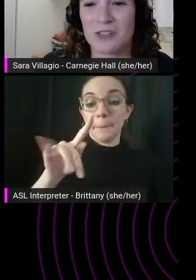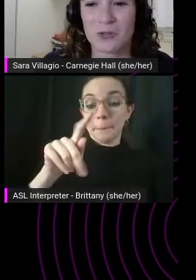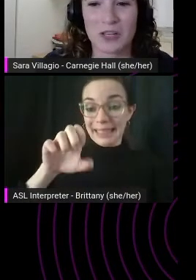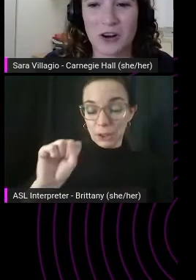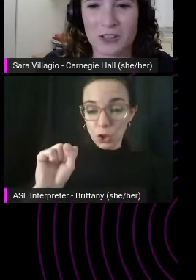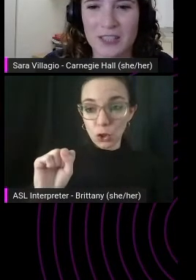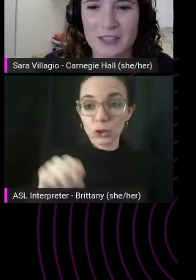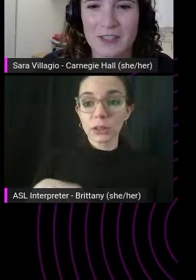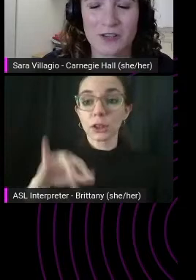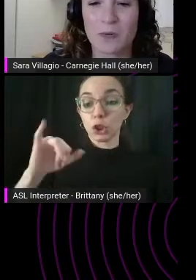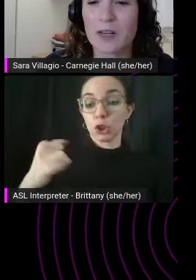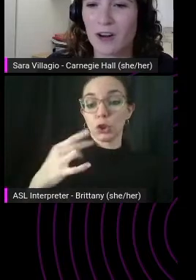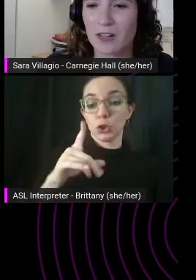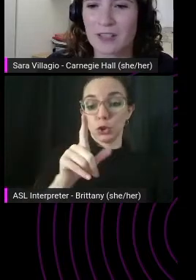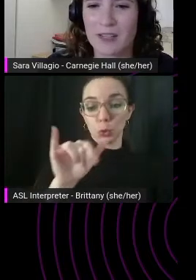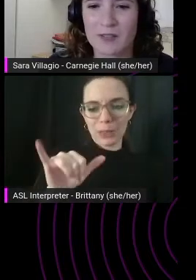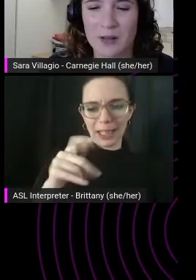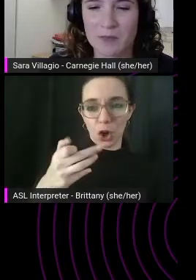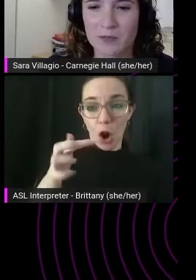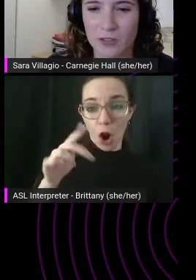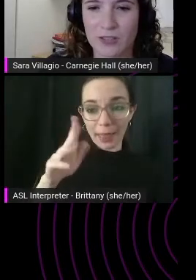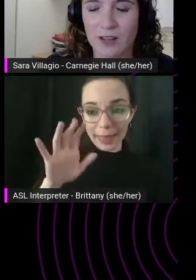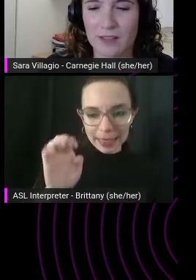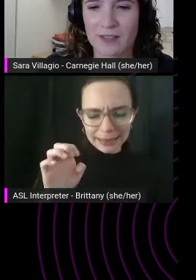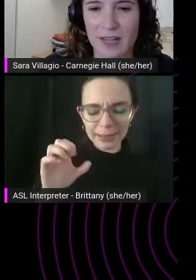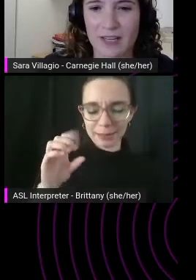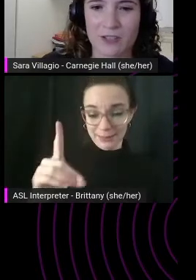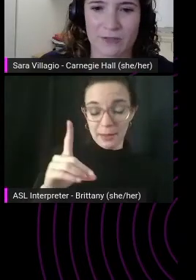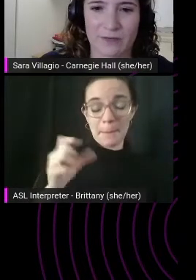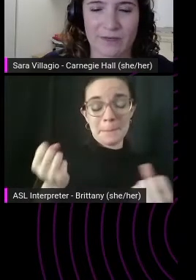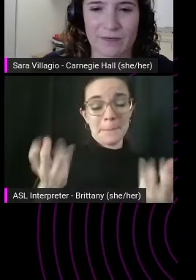to Judy Garland, so many artists have stepped foot on this stage.